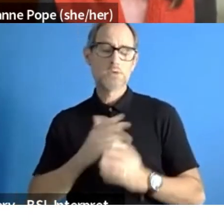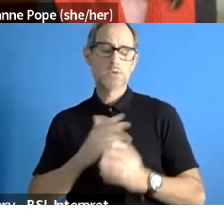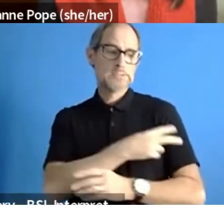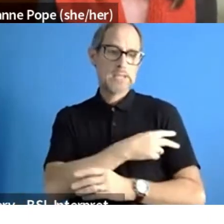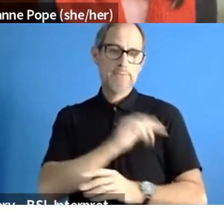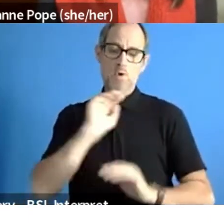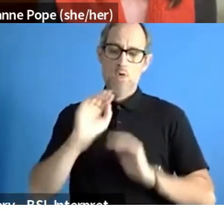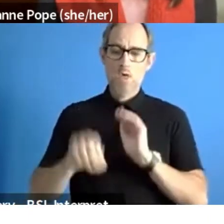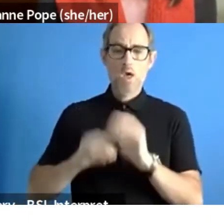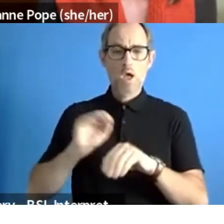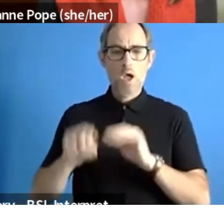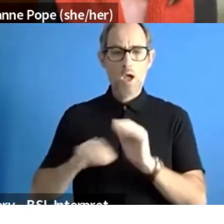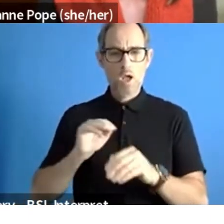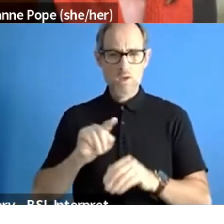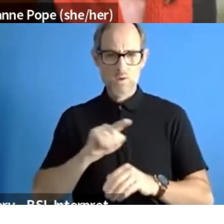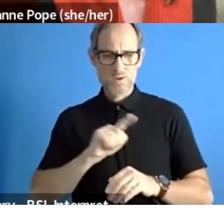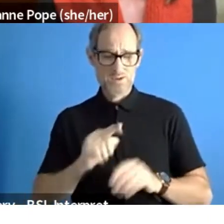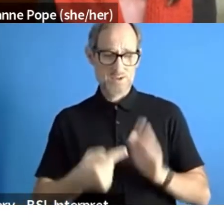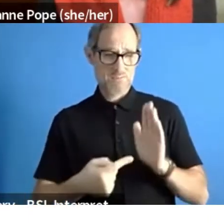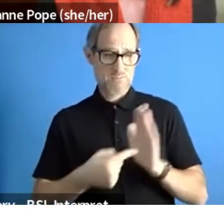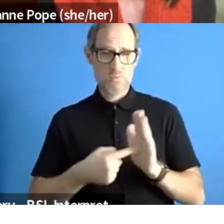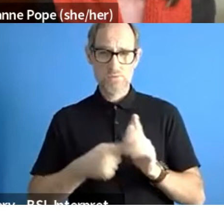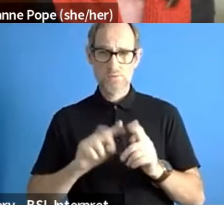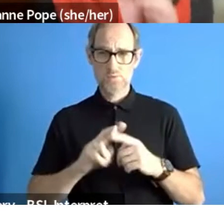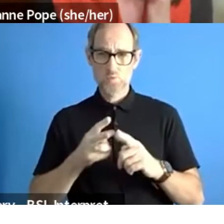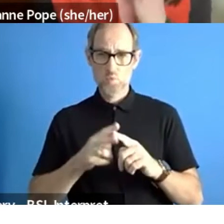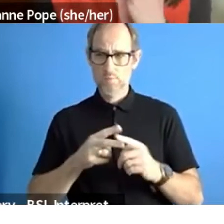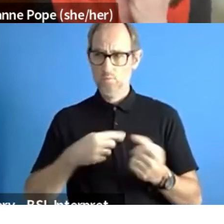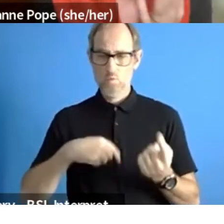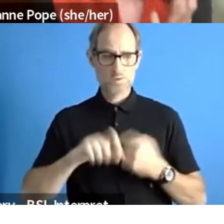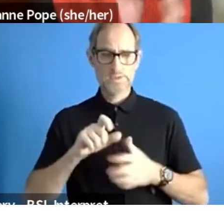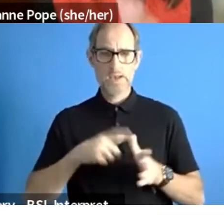strategic tool that everyone at Citizens Advice uses in one way or